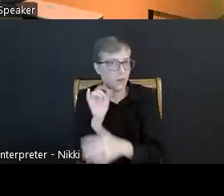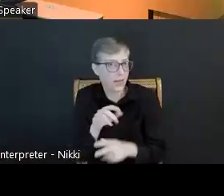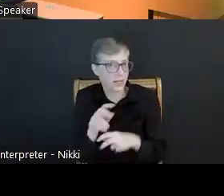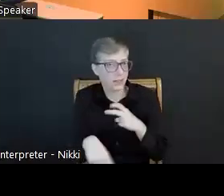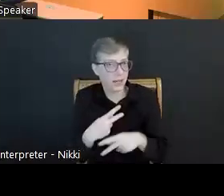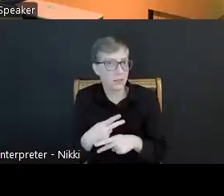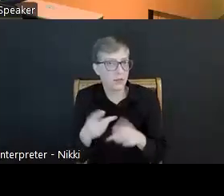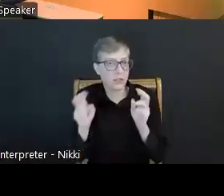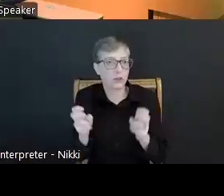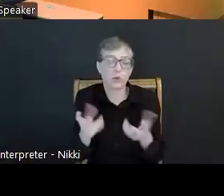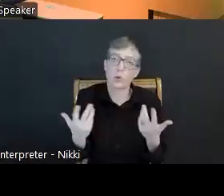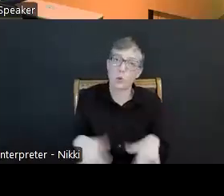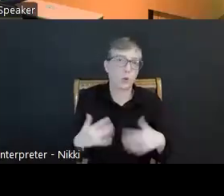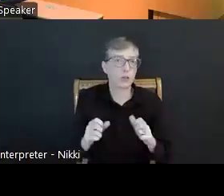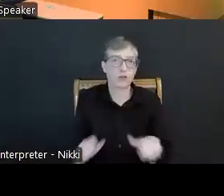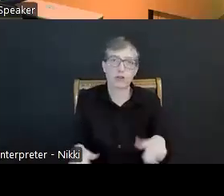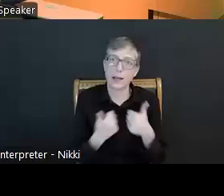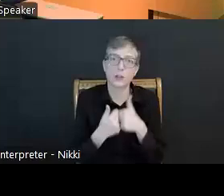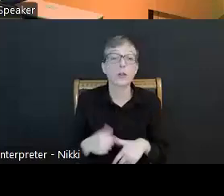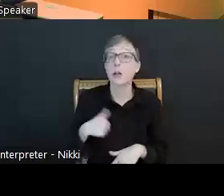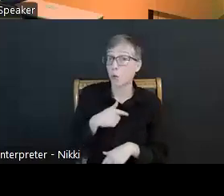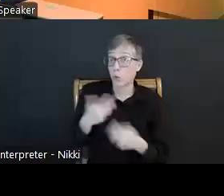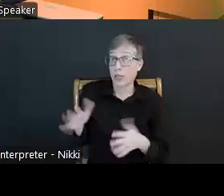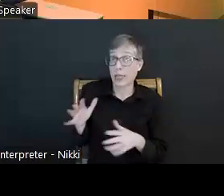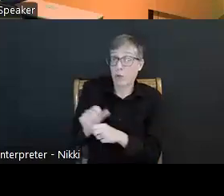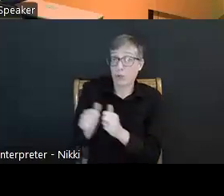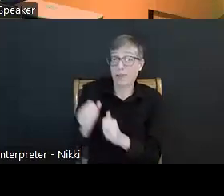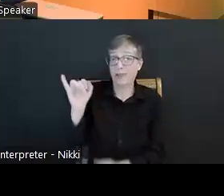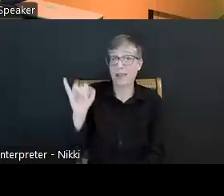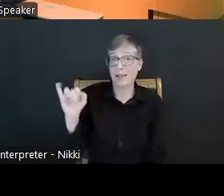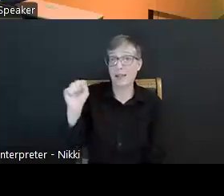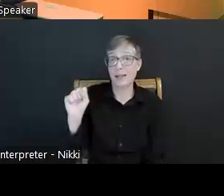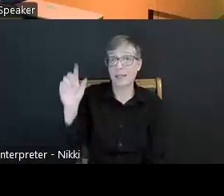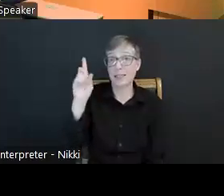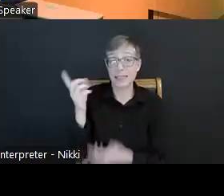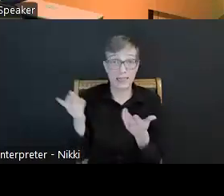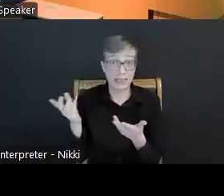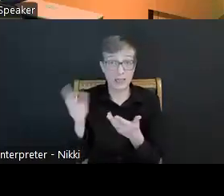had we've worked with like ISD here in terms of privacy issues when an epic um update went out